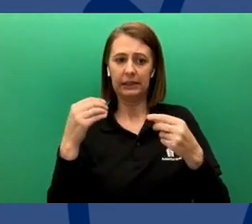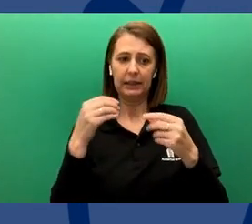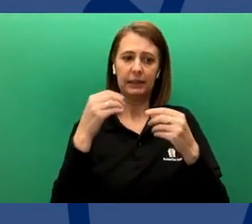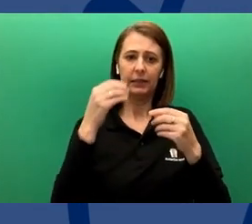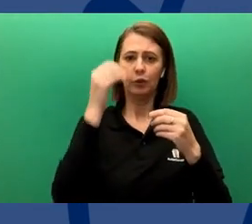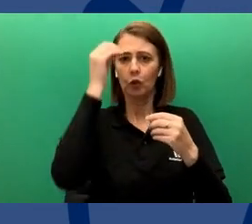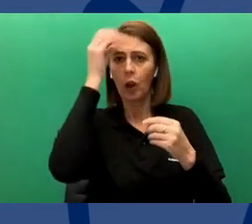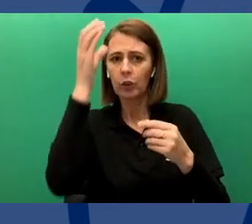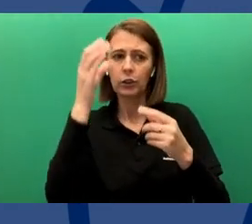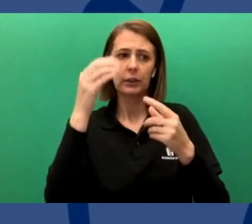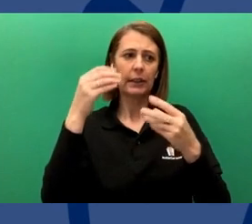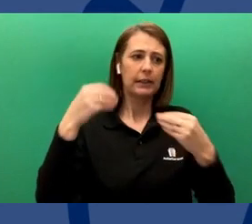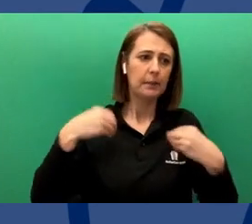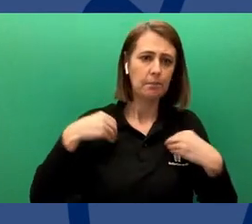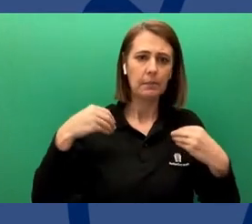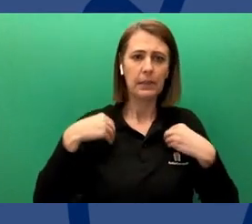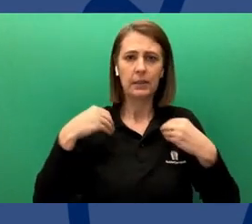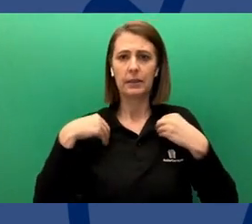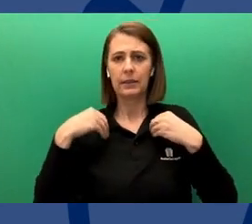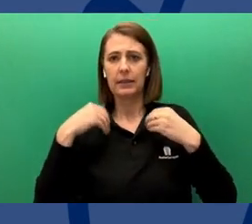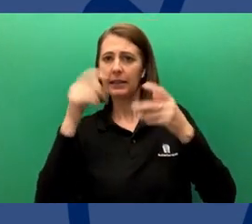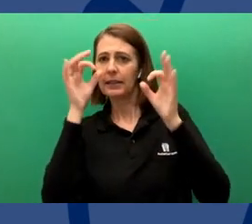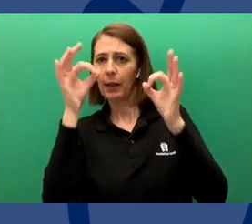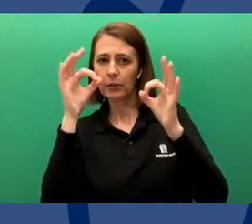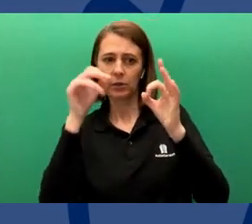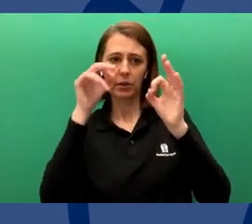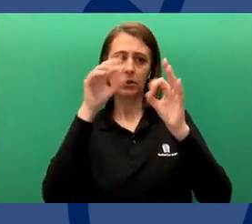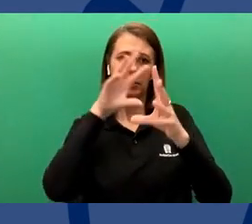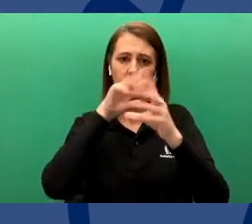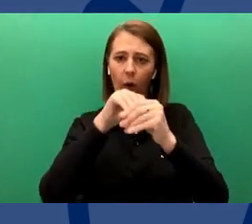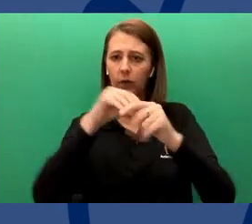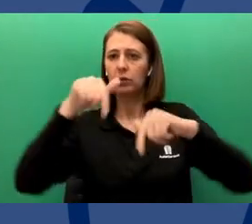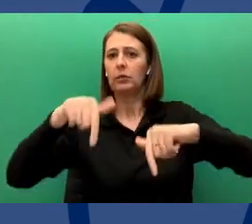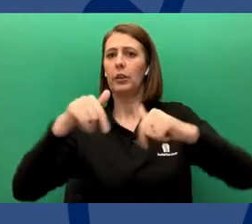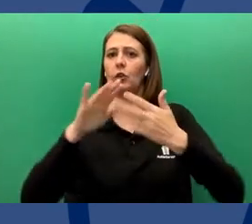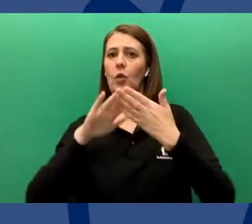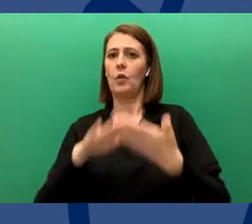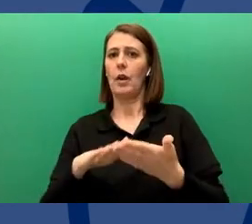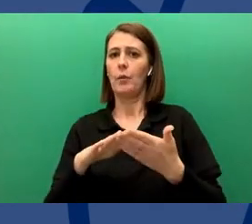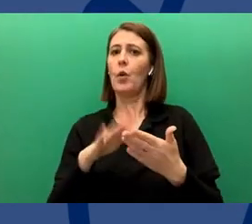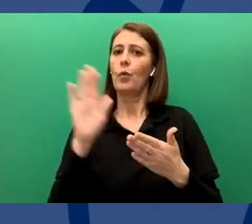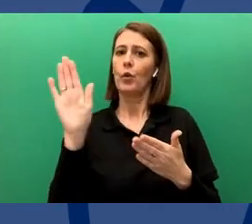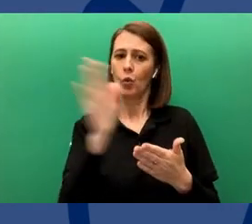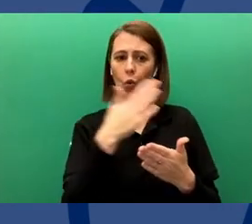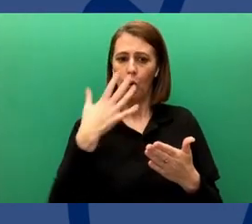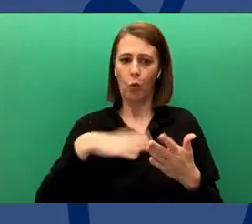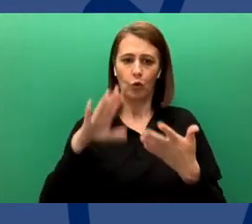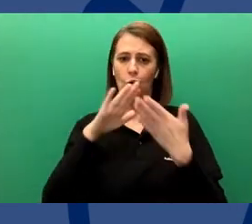specialists are here to help. We all come from a place we want to help businesses in